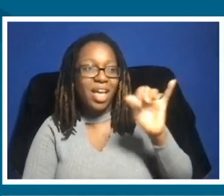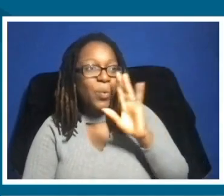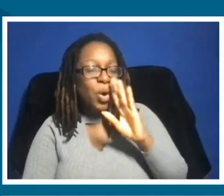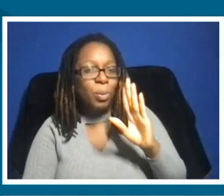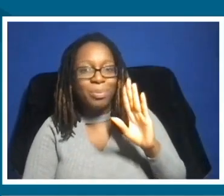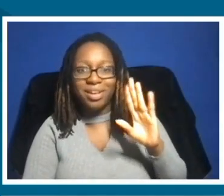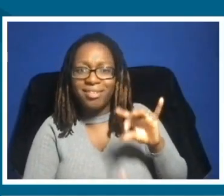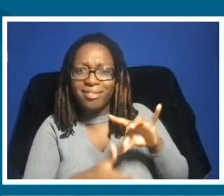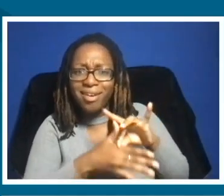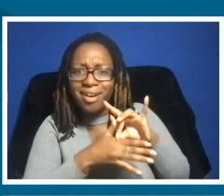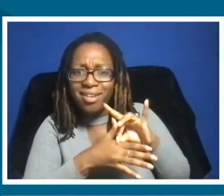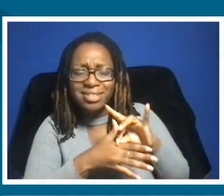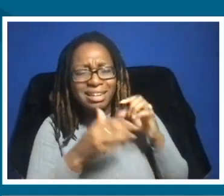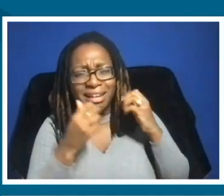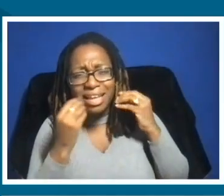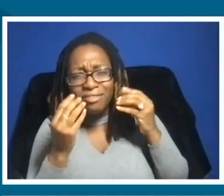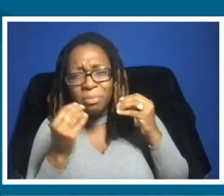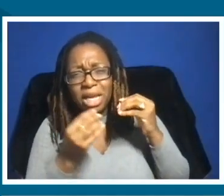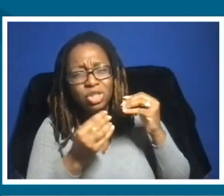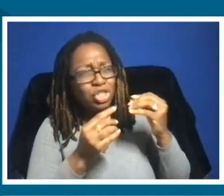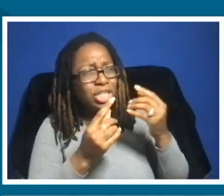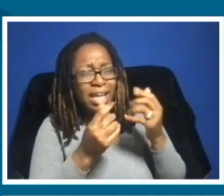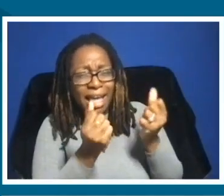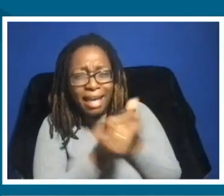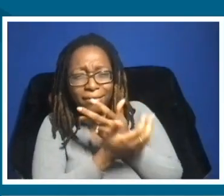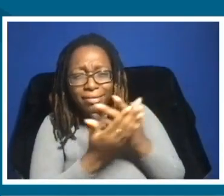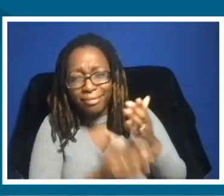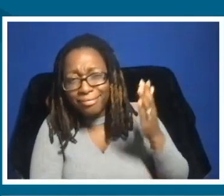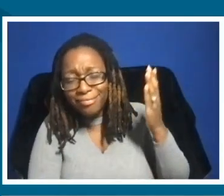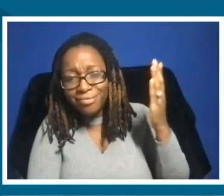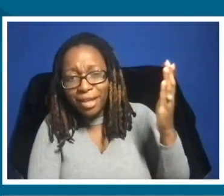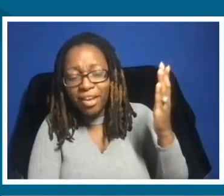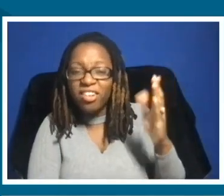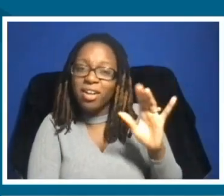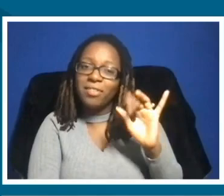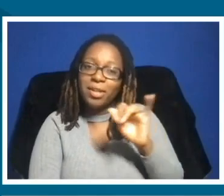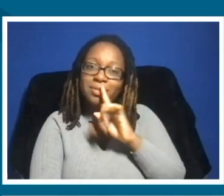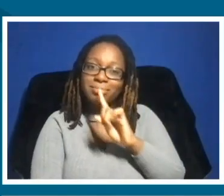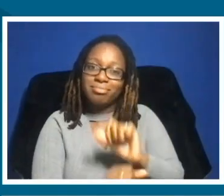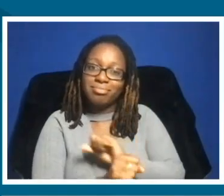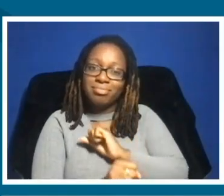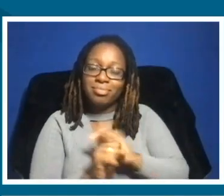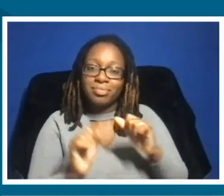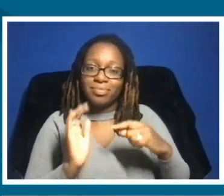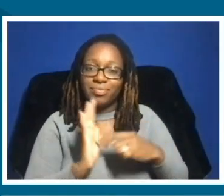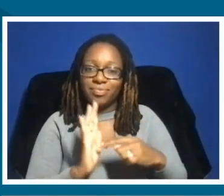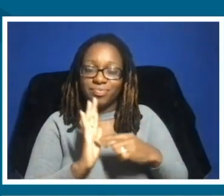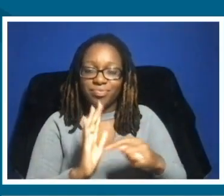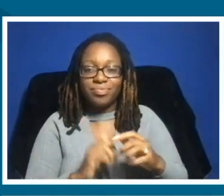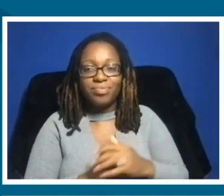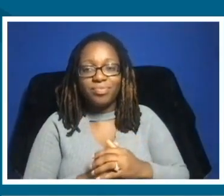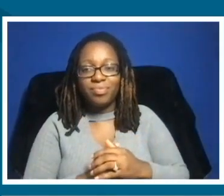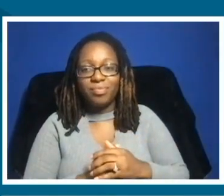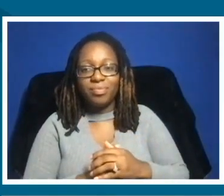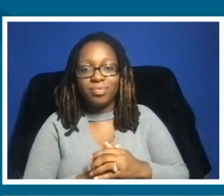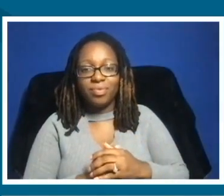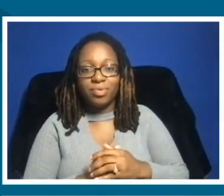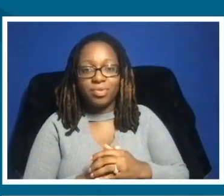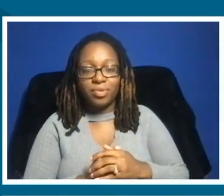much information around that right so this is an example here where um